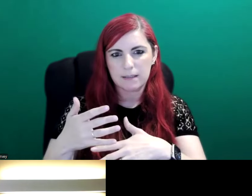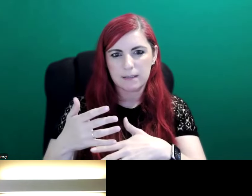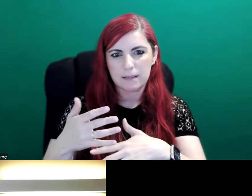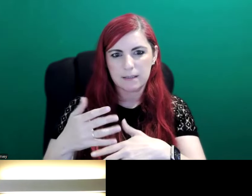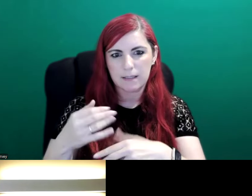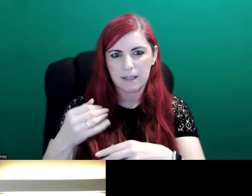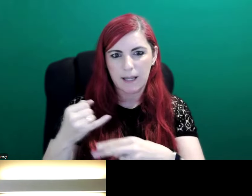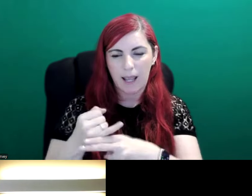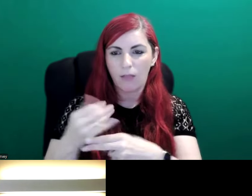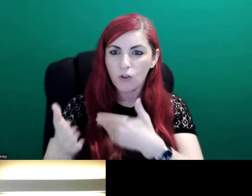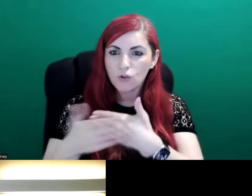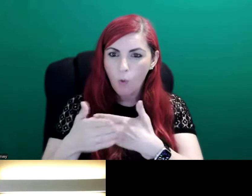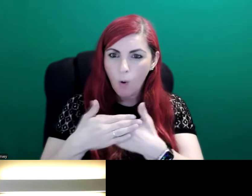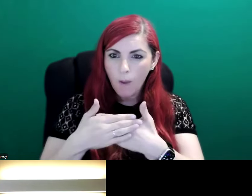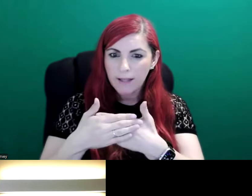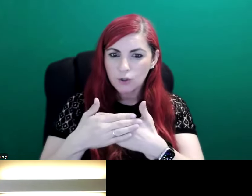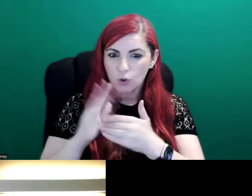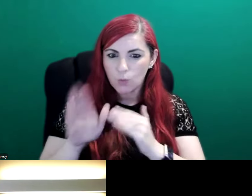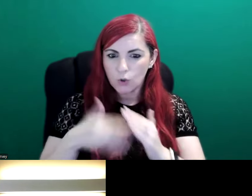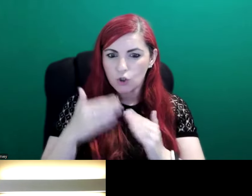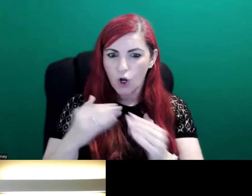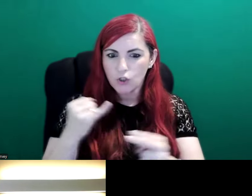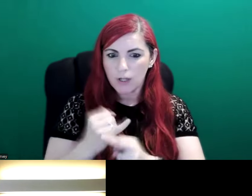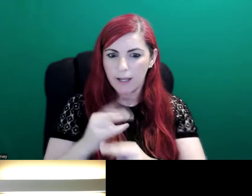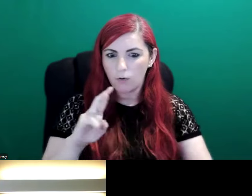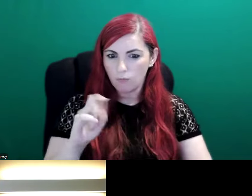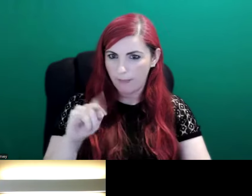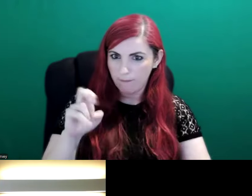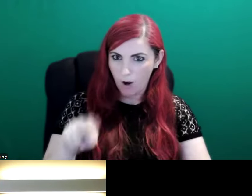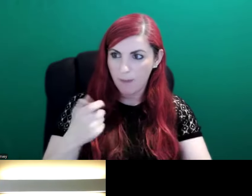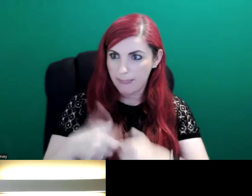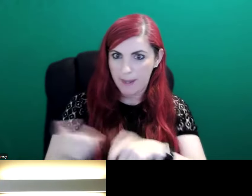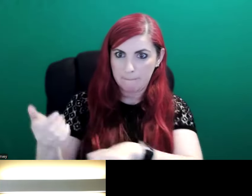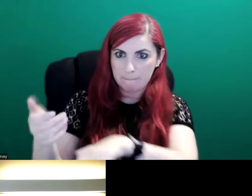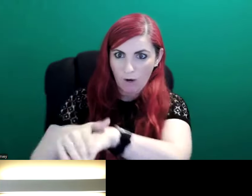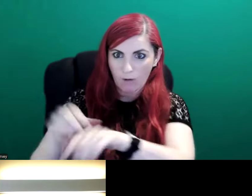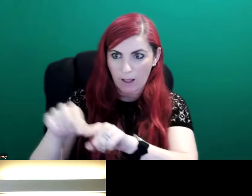parish church in Rathfarnham. So she's very she's about a short distance away and and